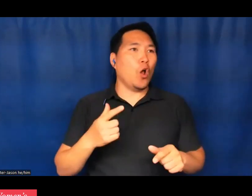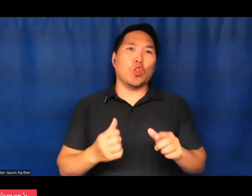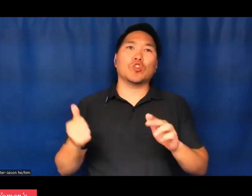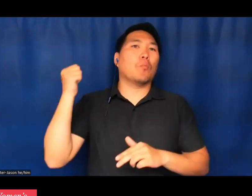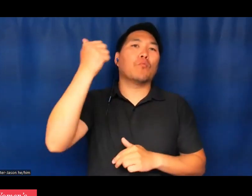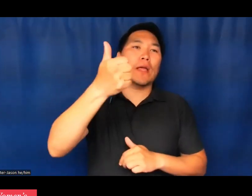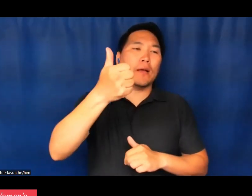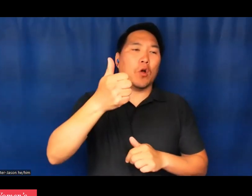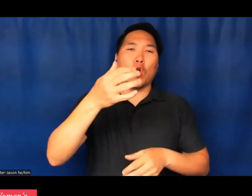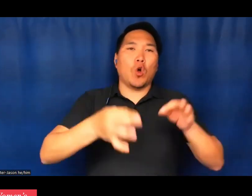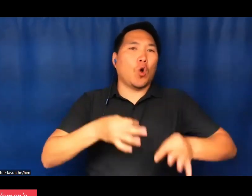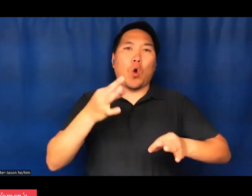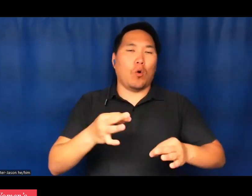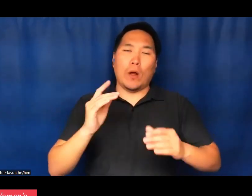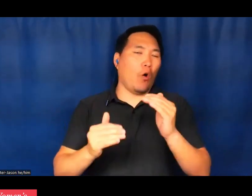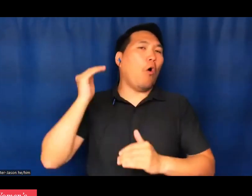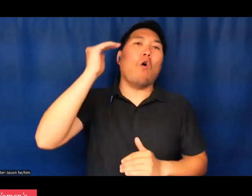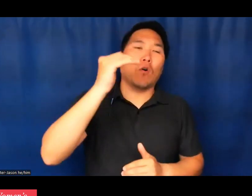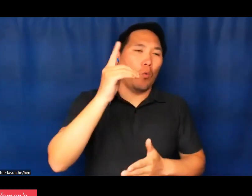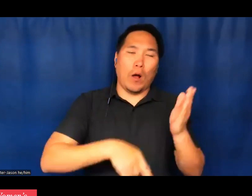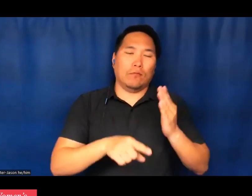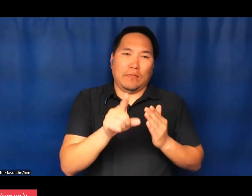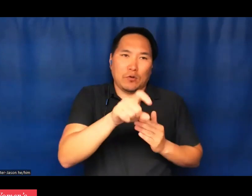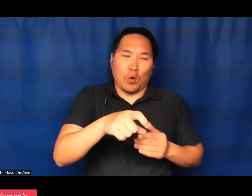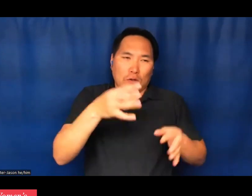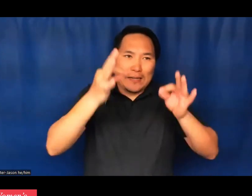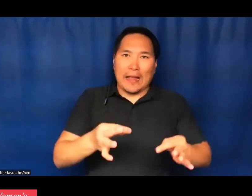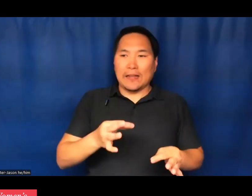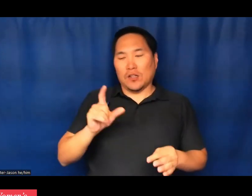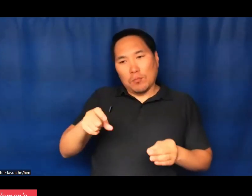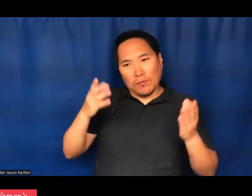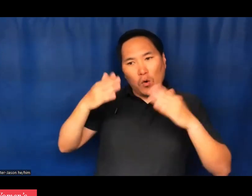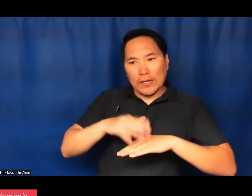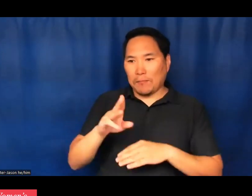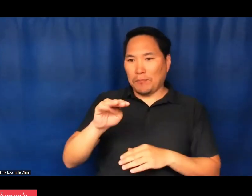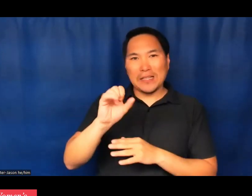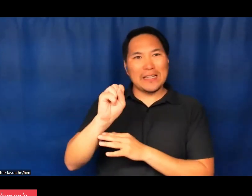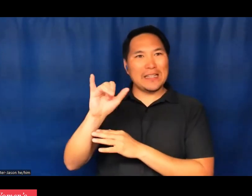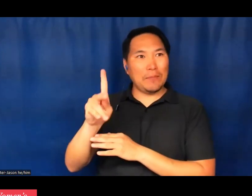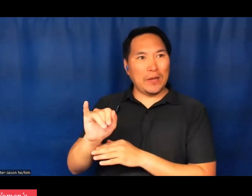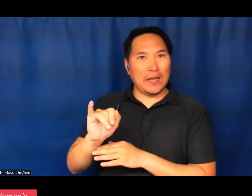They could have upheld the Mississippi law, which banned all of abortion after 15 weeks